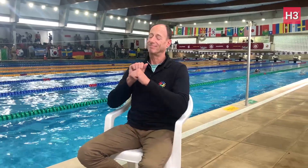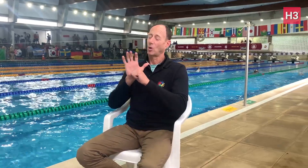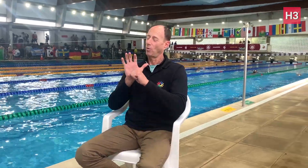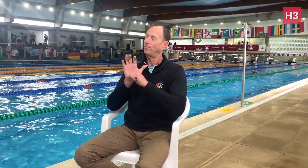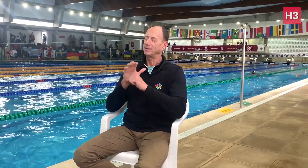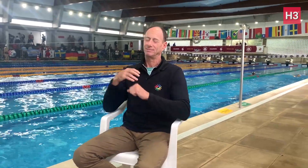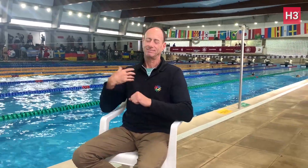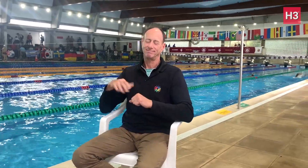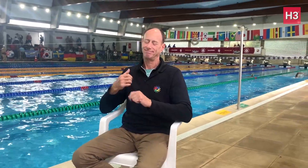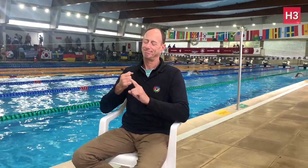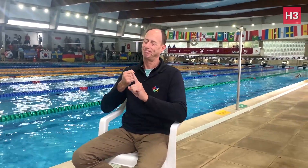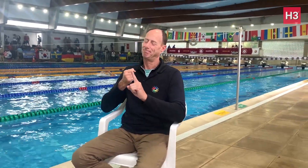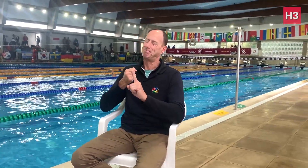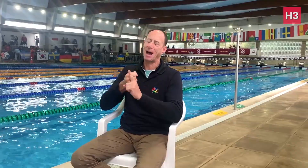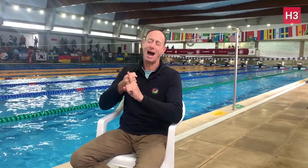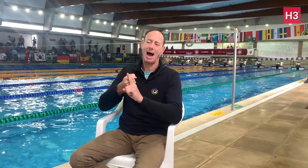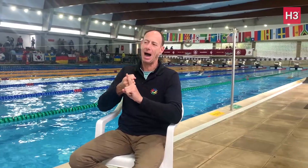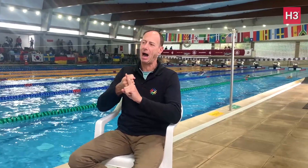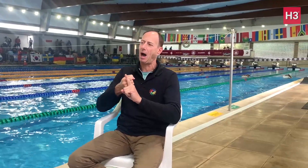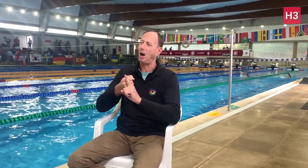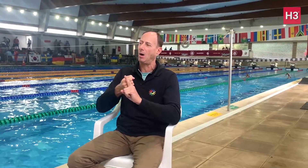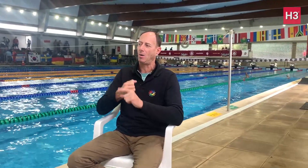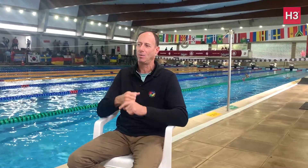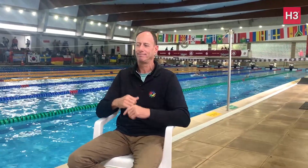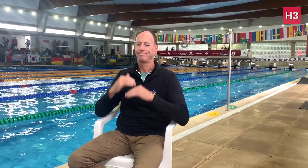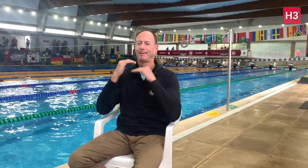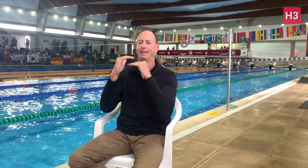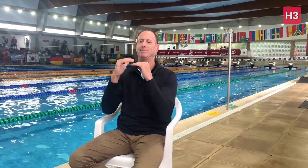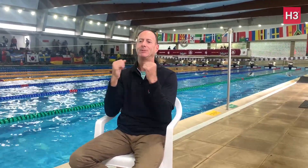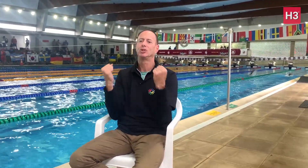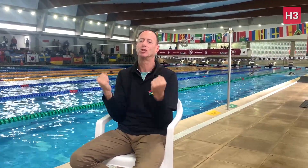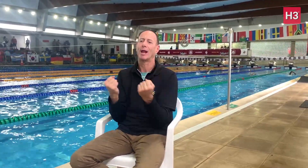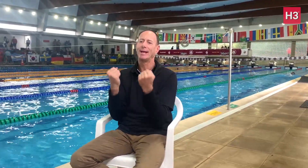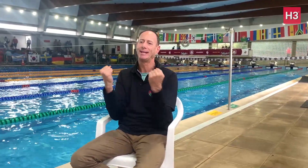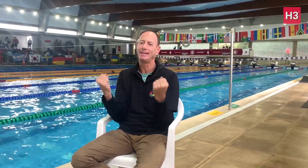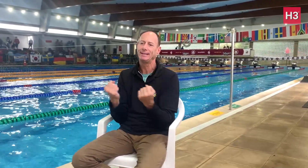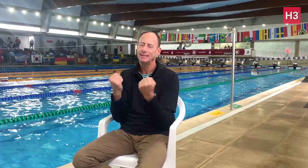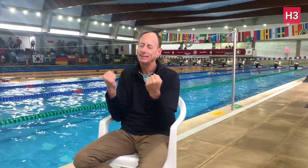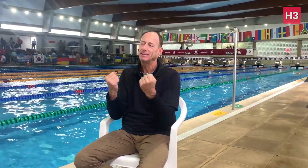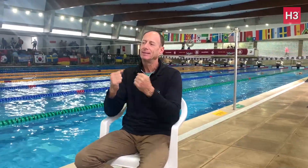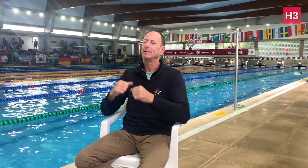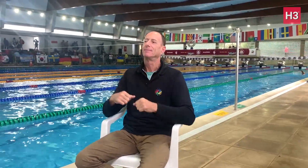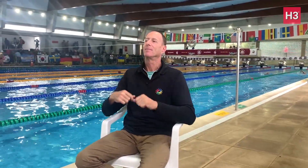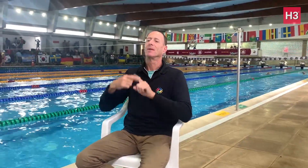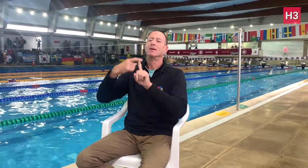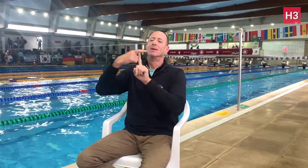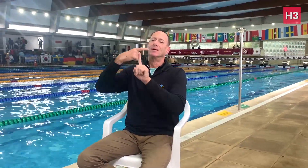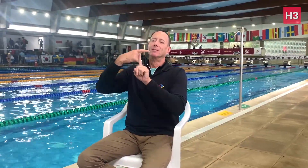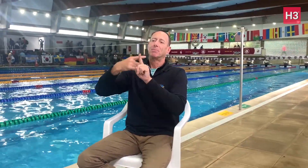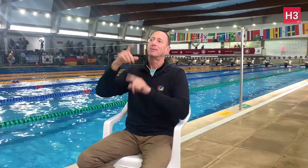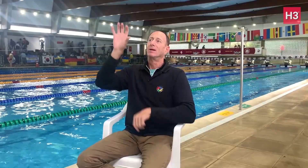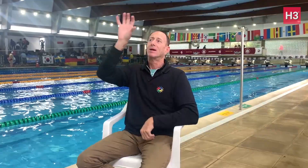The Covid pandemic played havoc on the entire training and competitions,